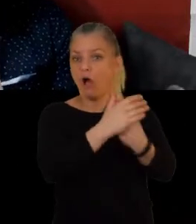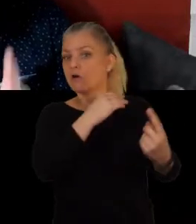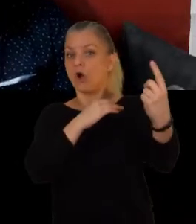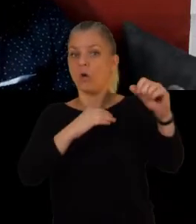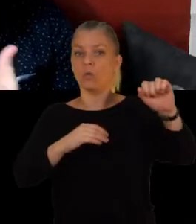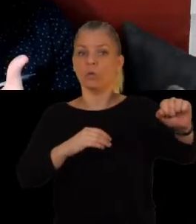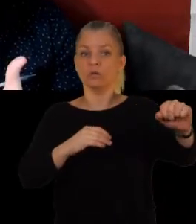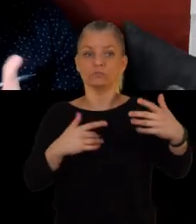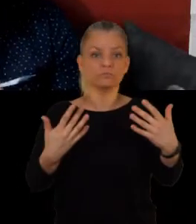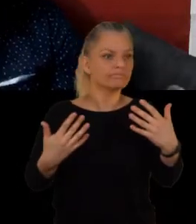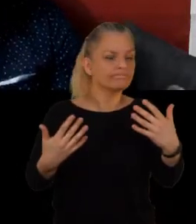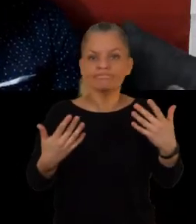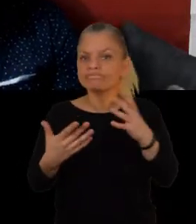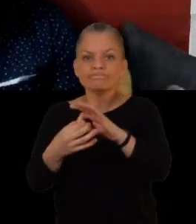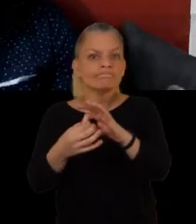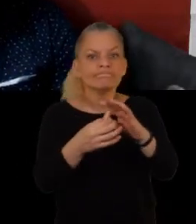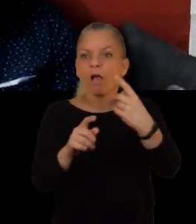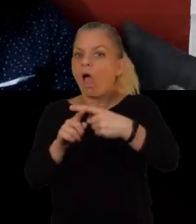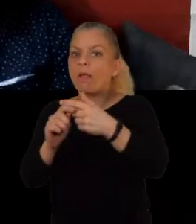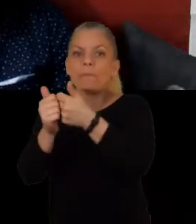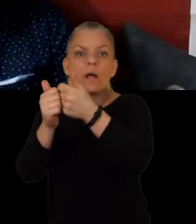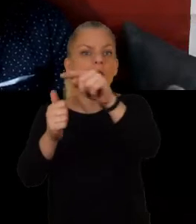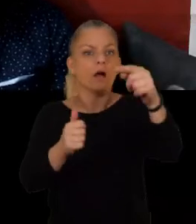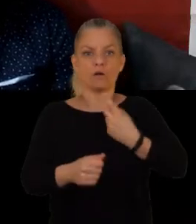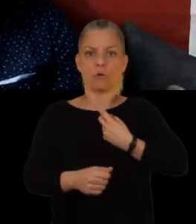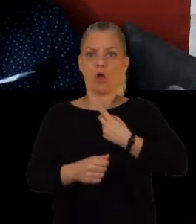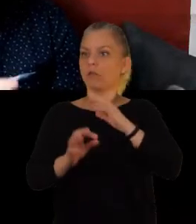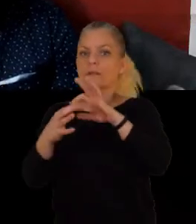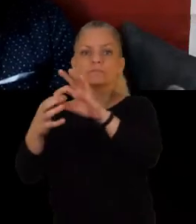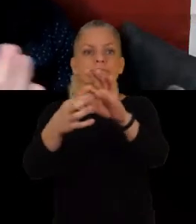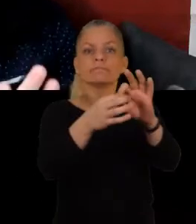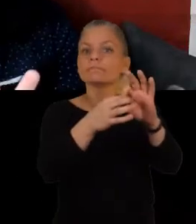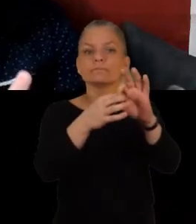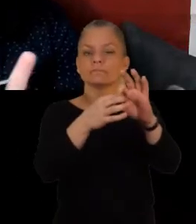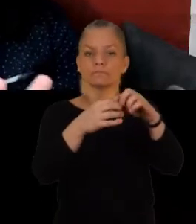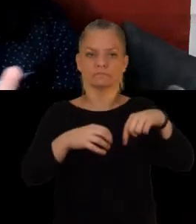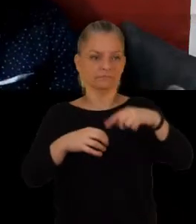have proven is a peer support worker on their own who doesn't connect with other peer support